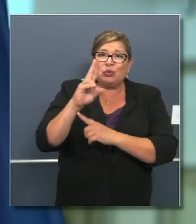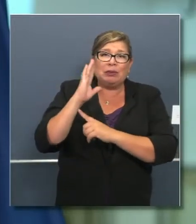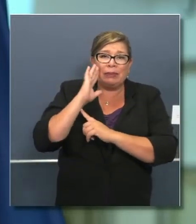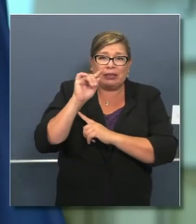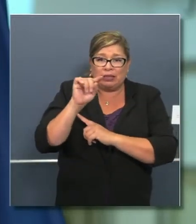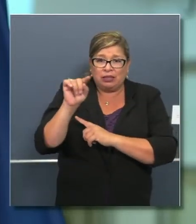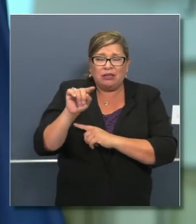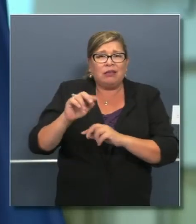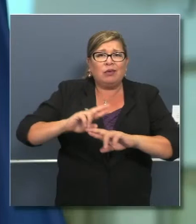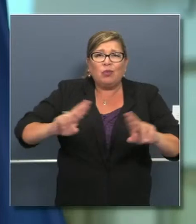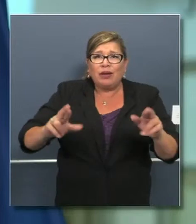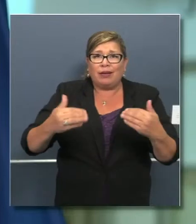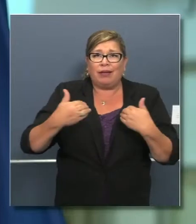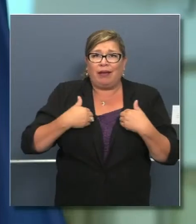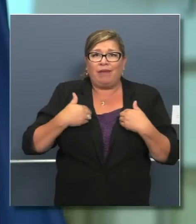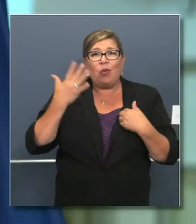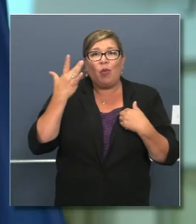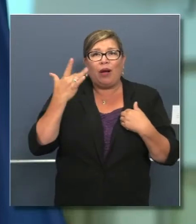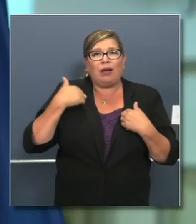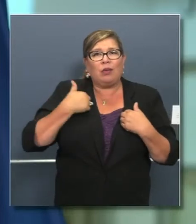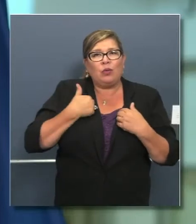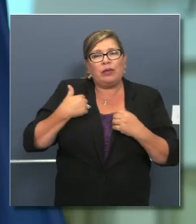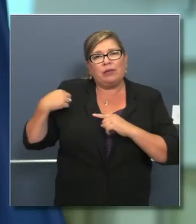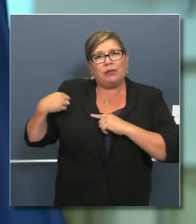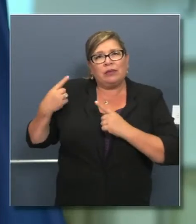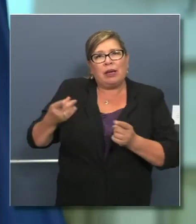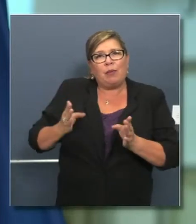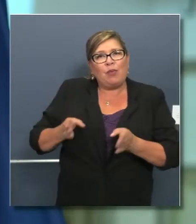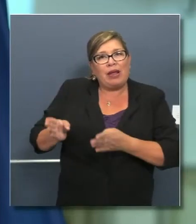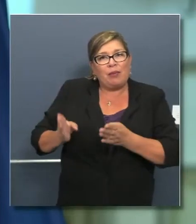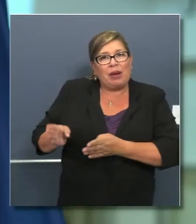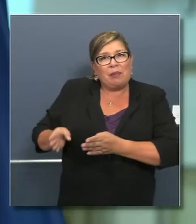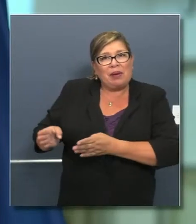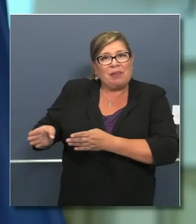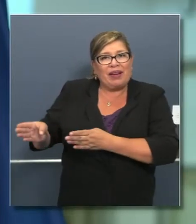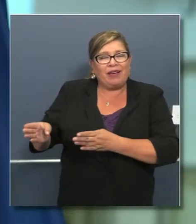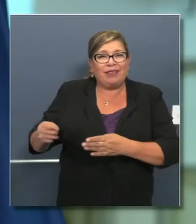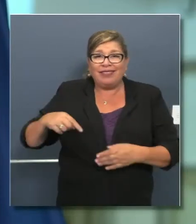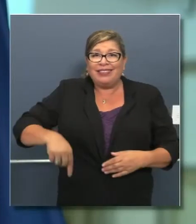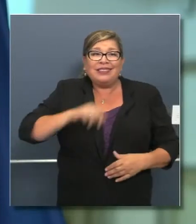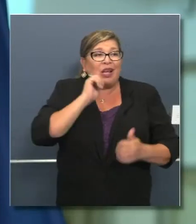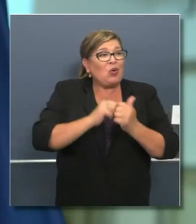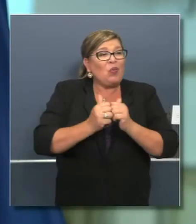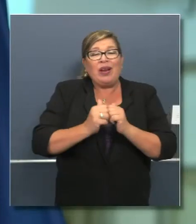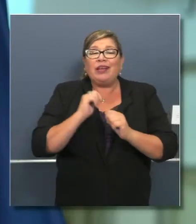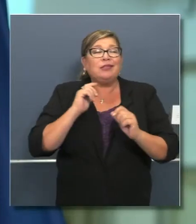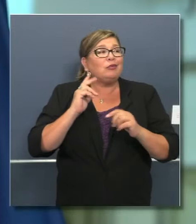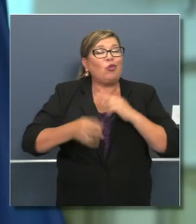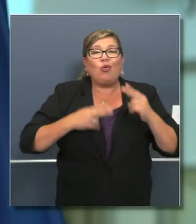work we did in the last few months again it's not a horse race it's about dealing with conditions as